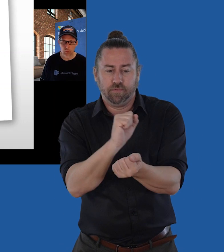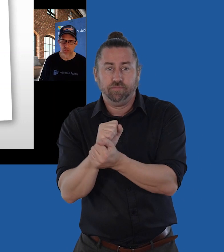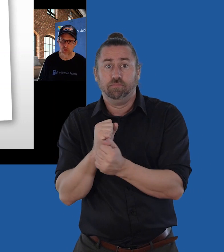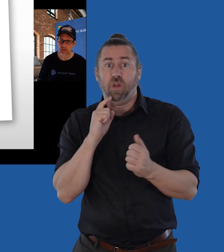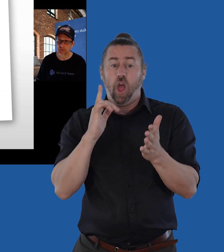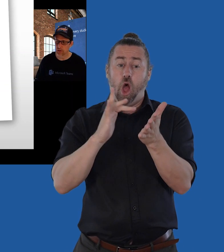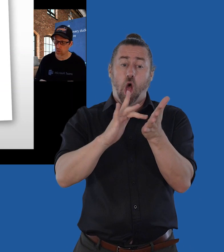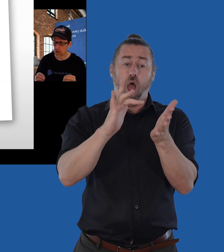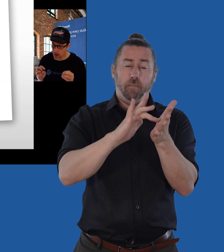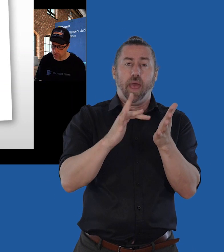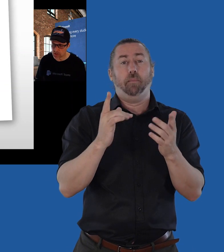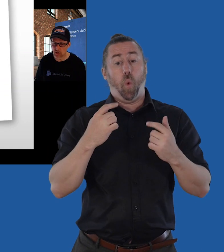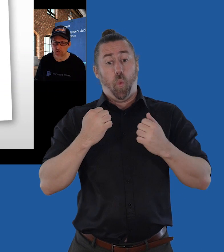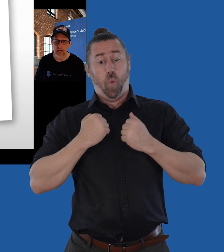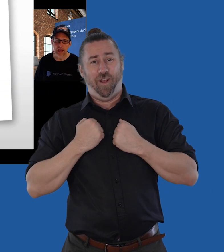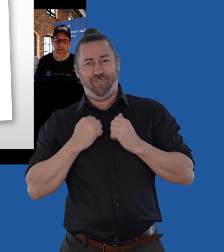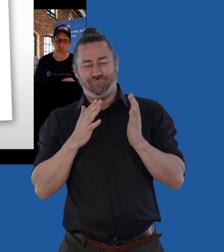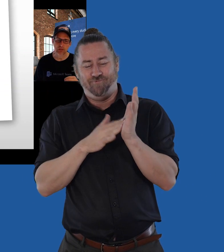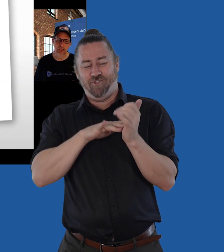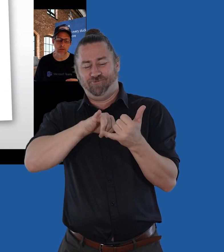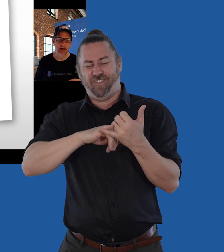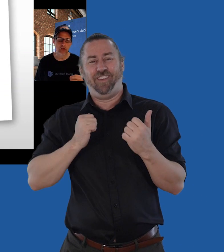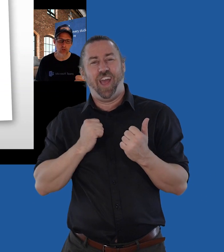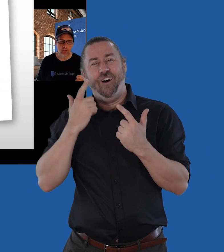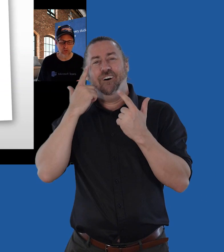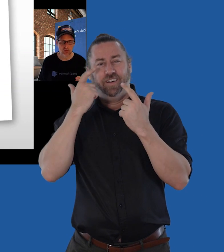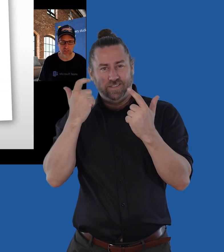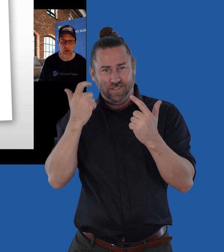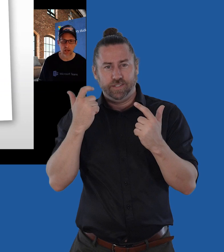but we do this very well at Microsoft is, we think about universal design.